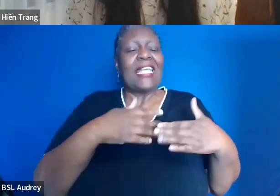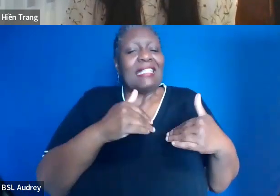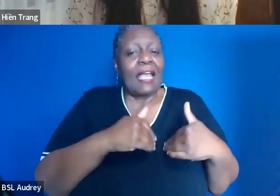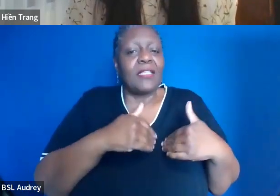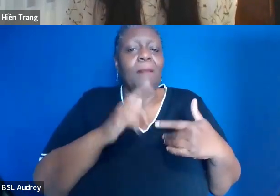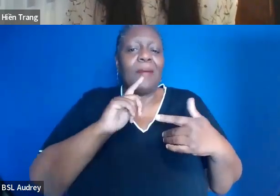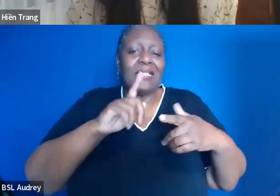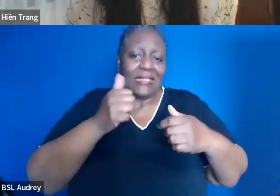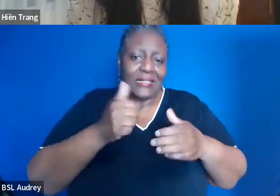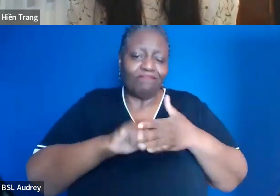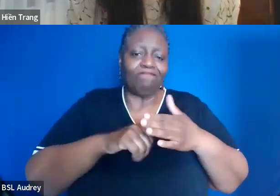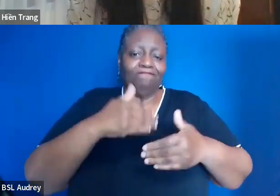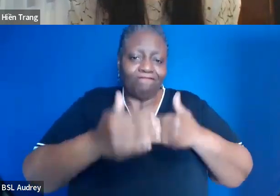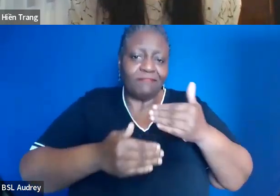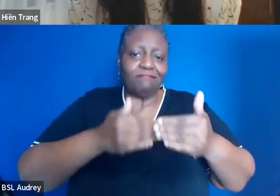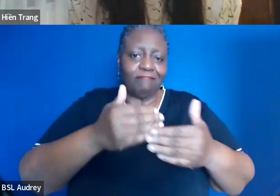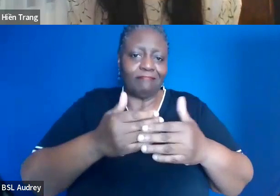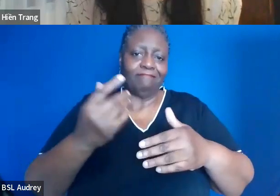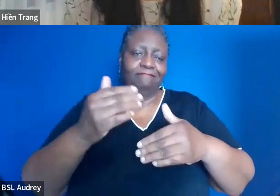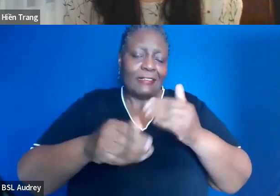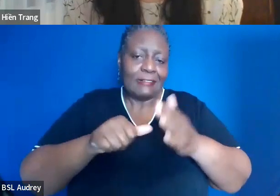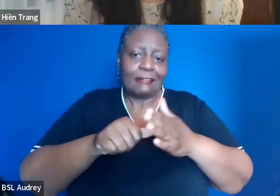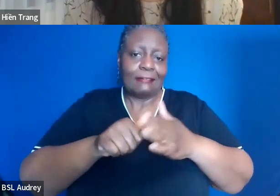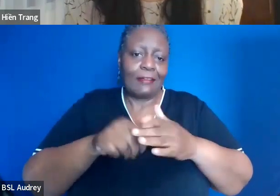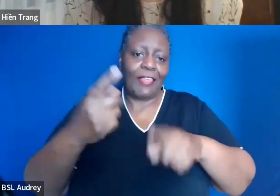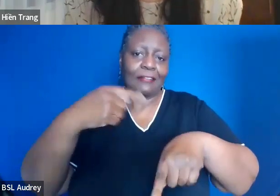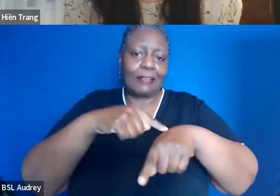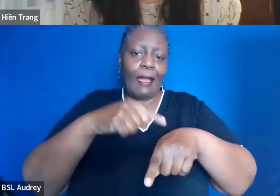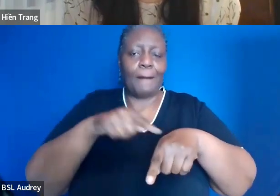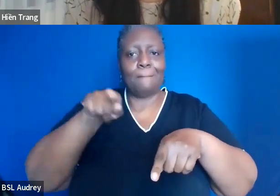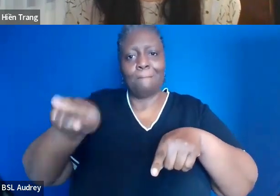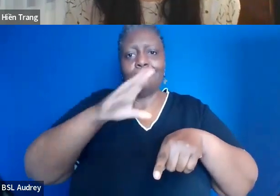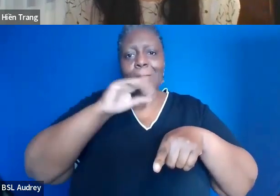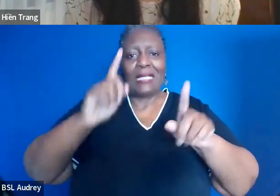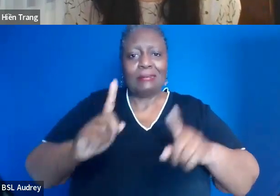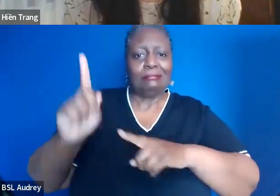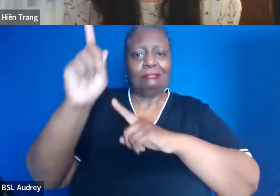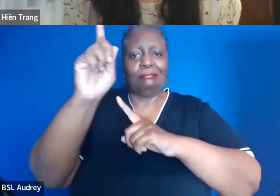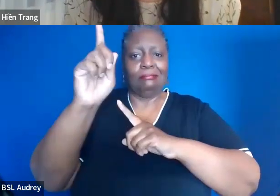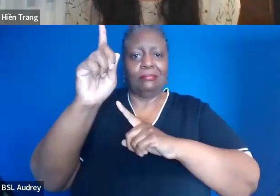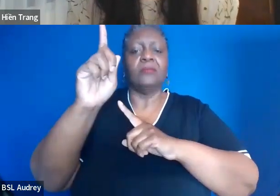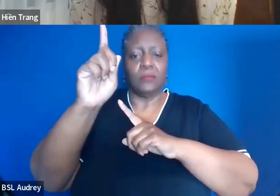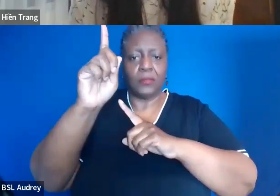um and Hồ Xuân Hương lived in a very um patriarchal and extremely patriarchal moment in